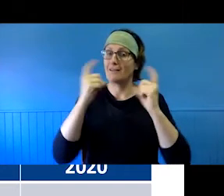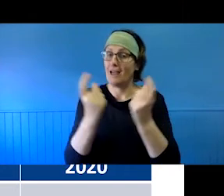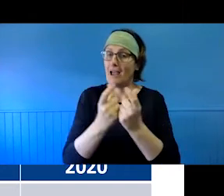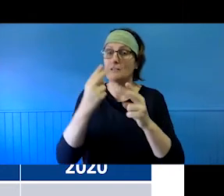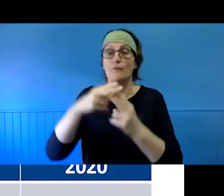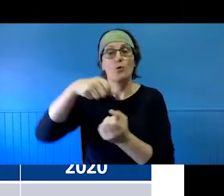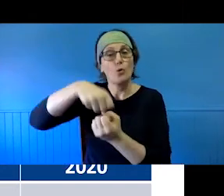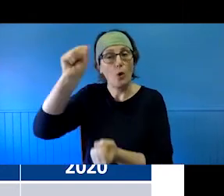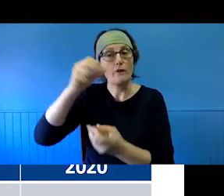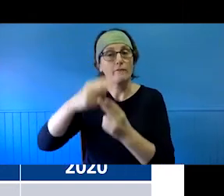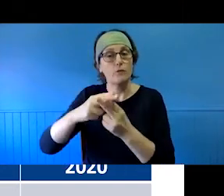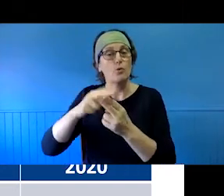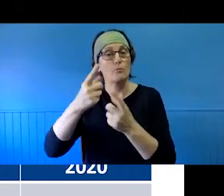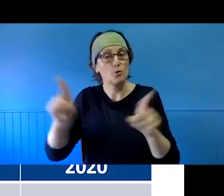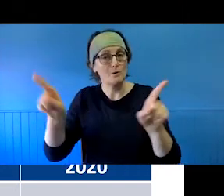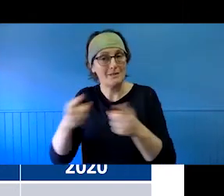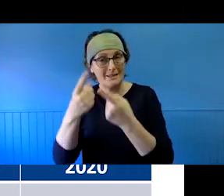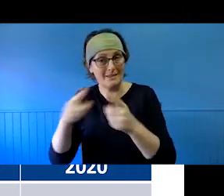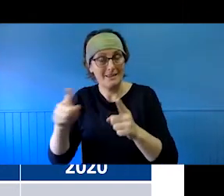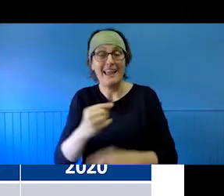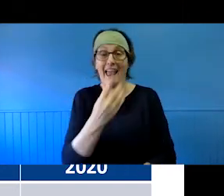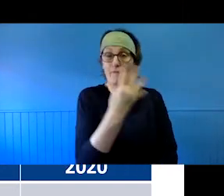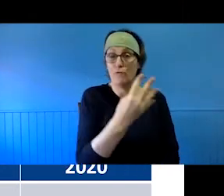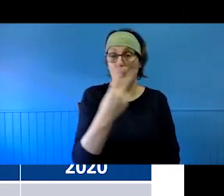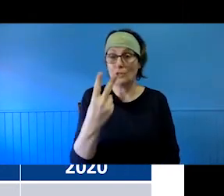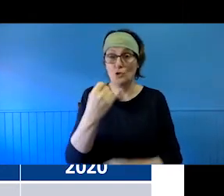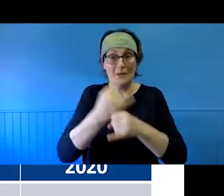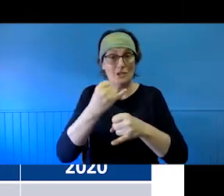Out of the 42 institutions here in Australia, we